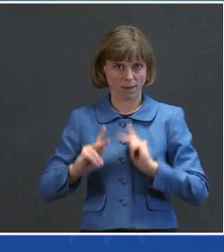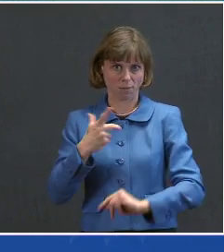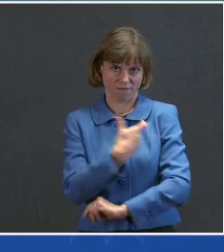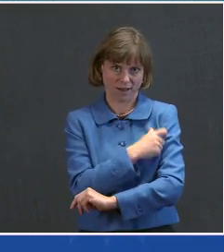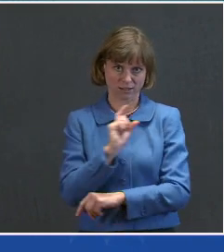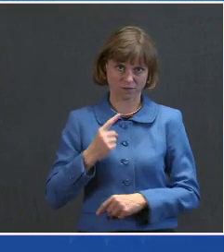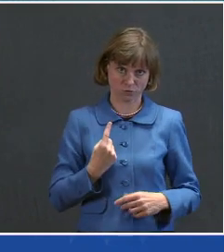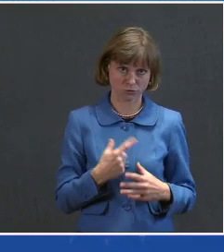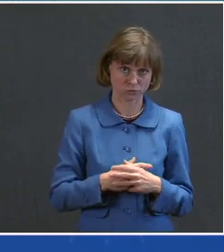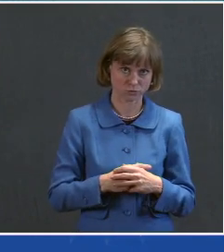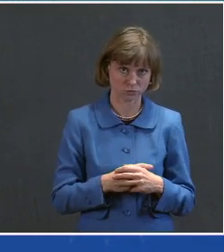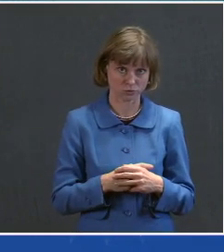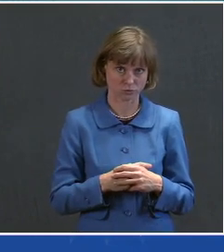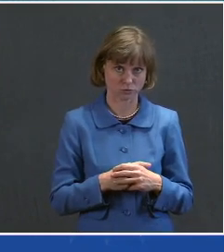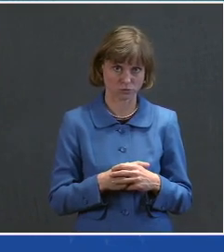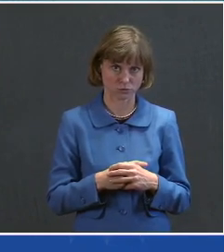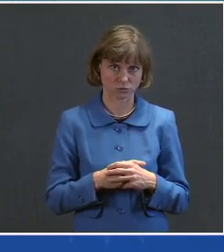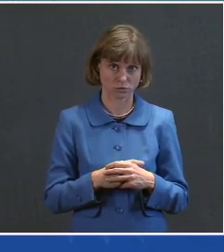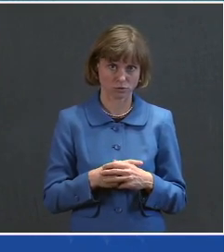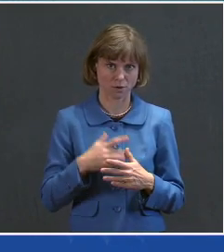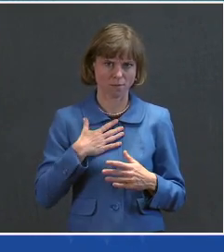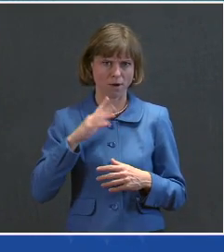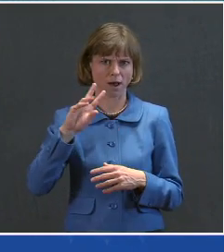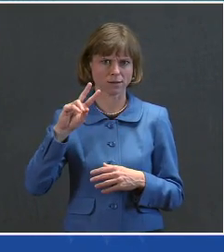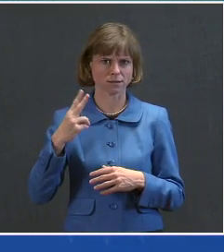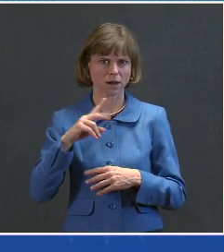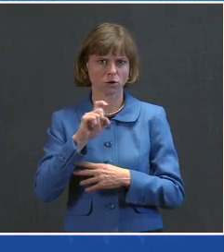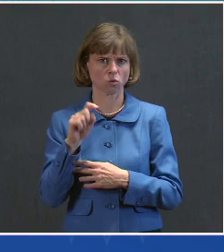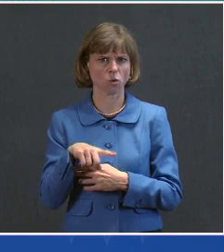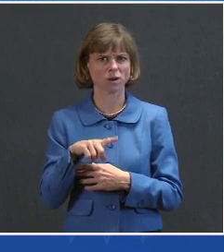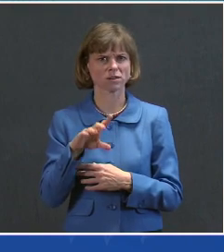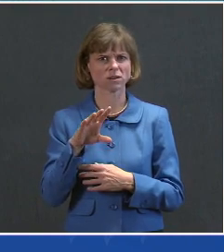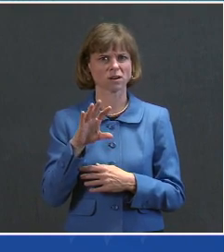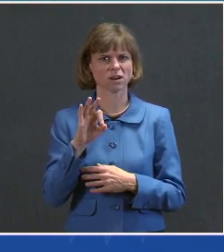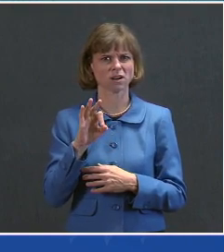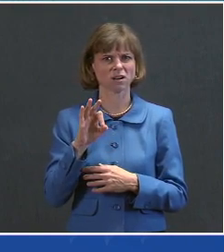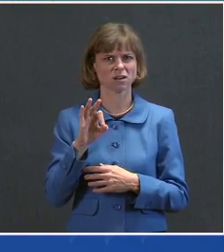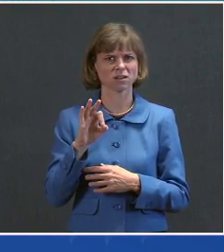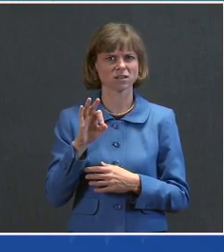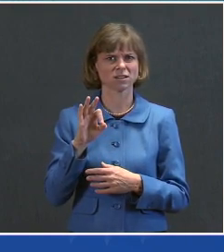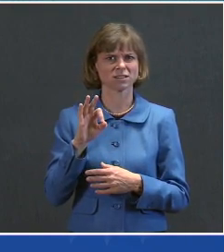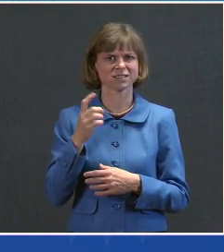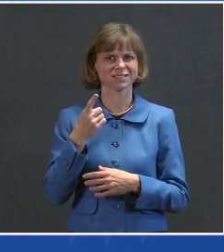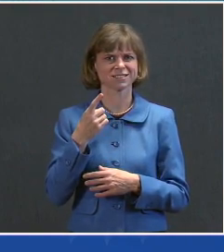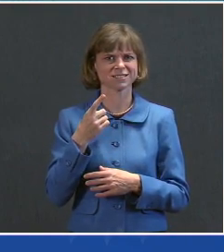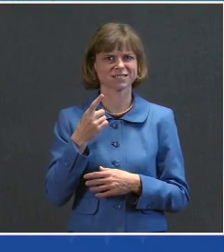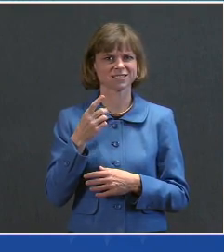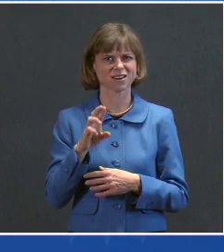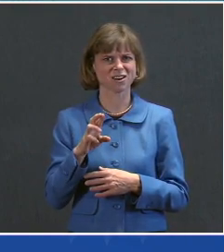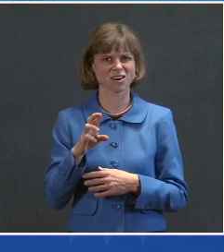is on FBI Director Chris Wray. In Congress, today, acknowledged -- or recognized,